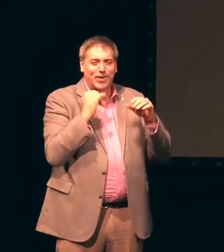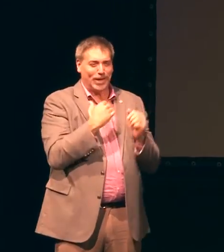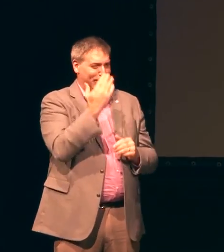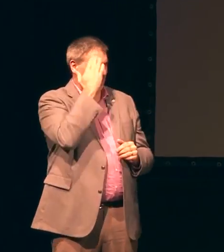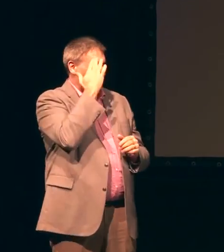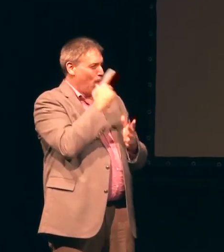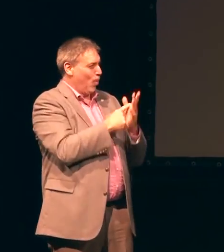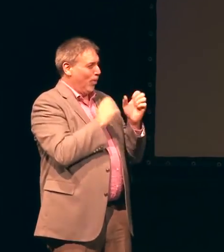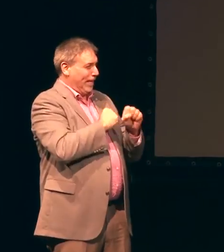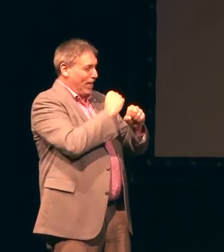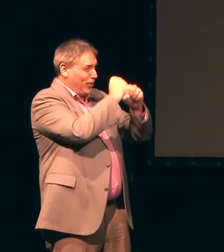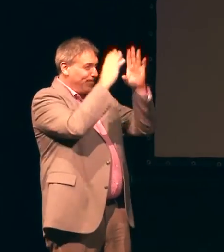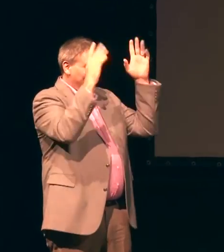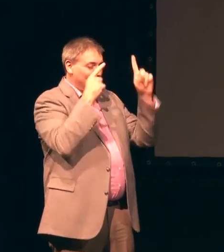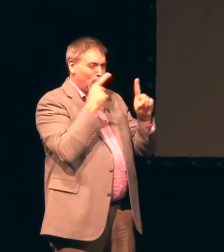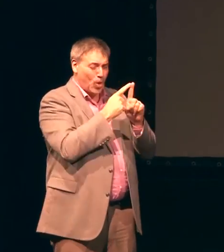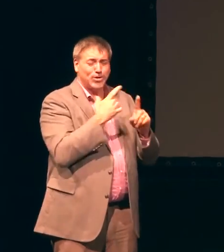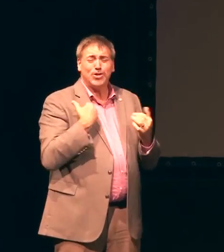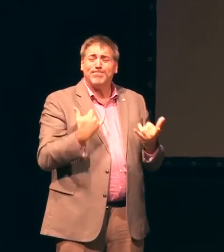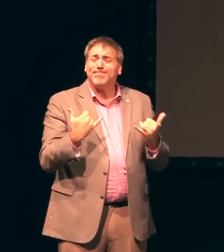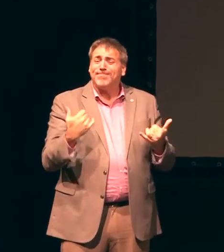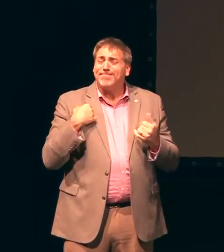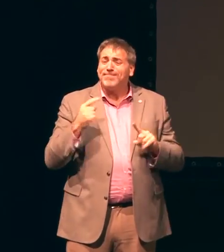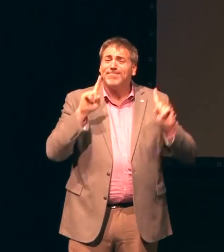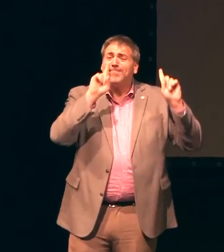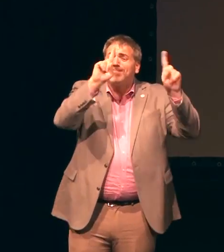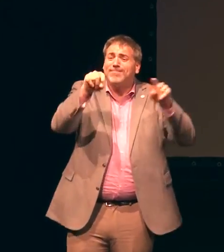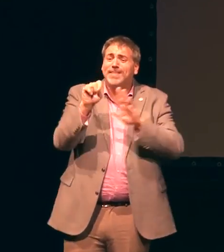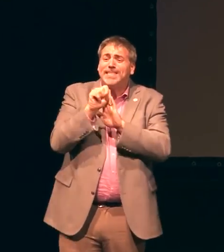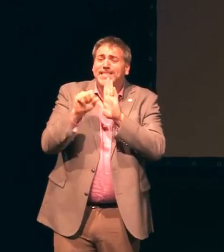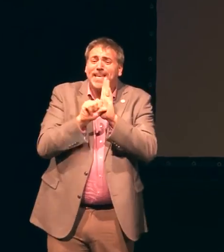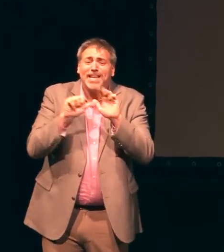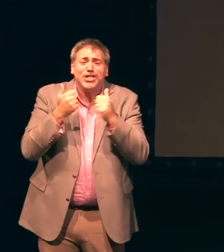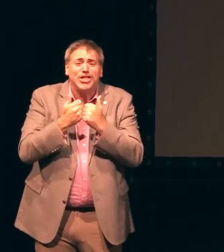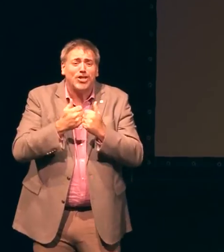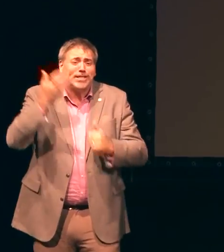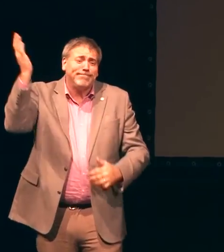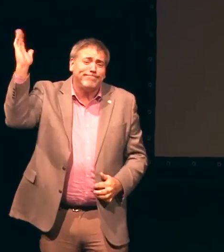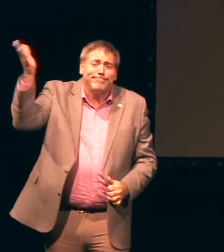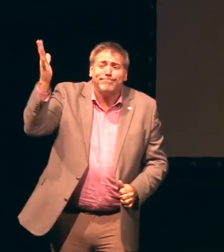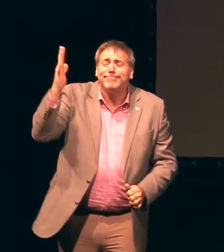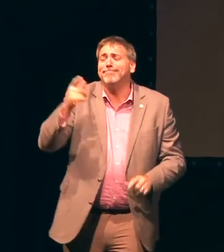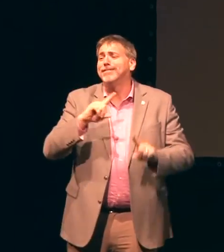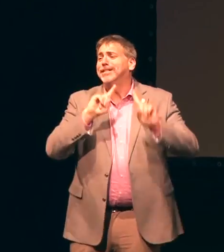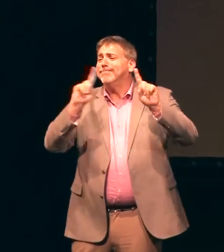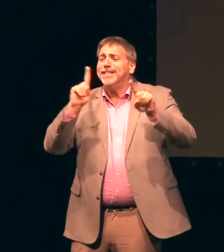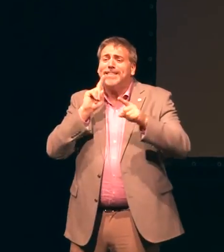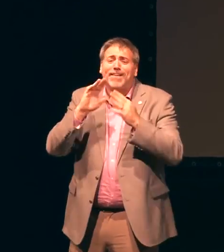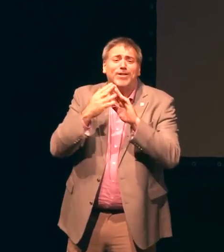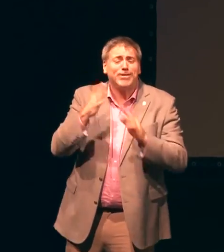together and have everything converge and envision our goal happening. I go to state agencies, I